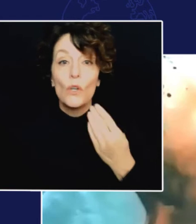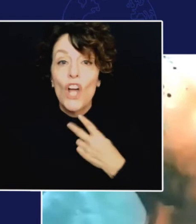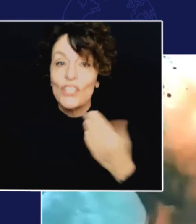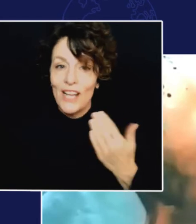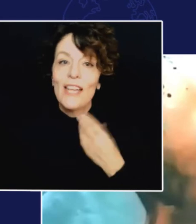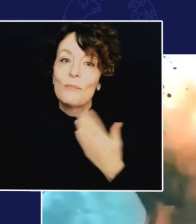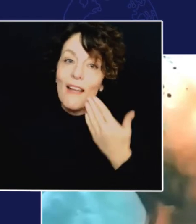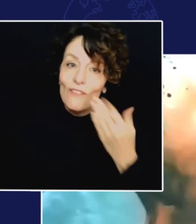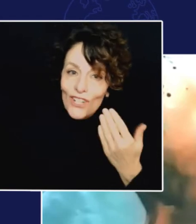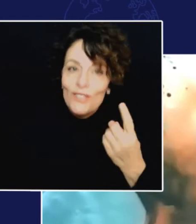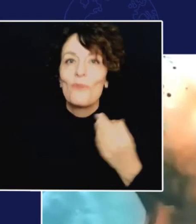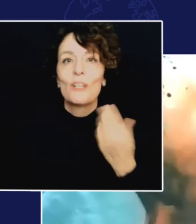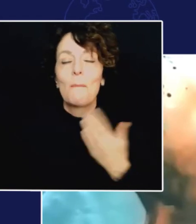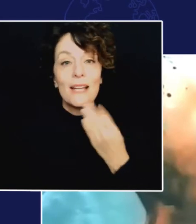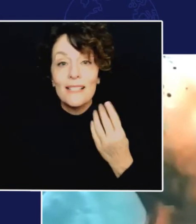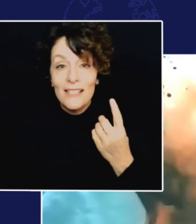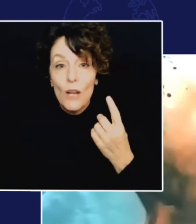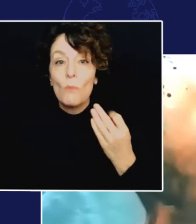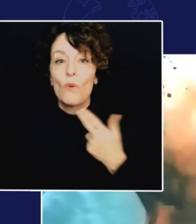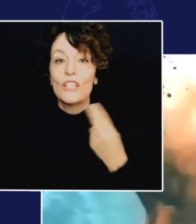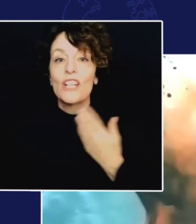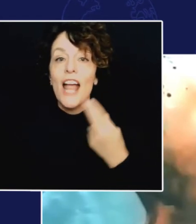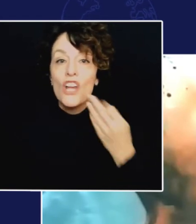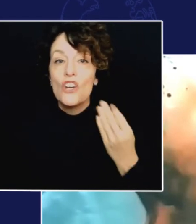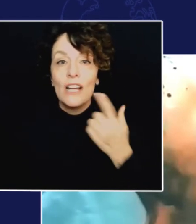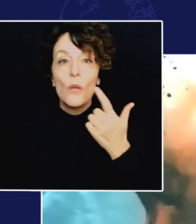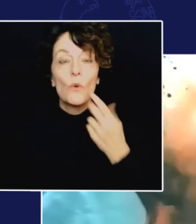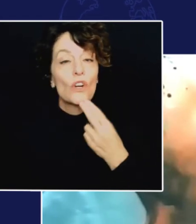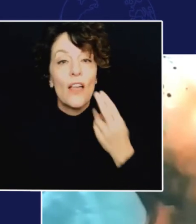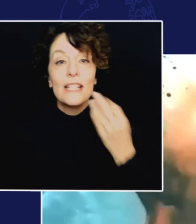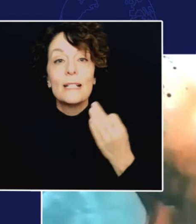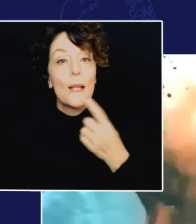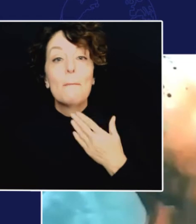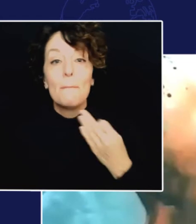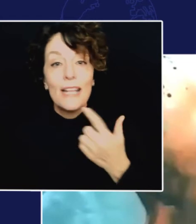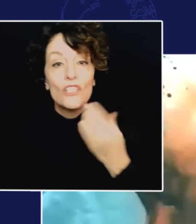So, that was my first project and then now my second project is I currently work on the Space Launch System,